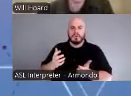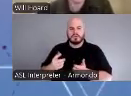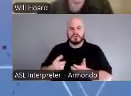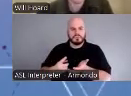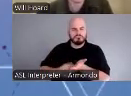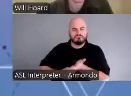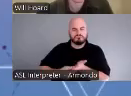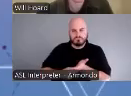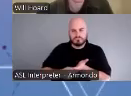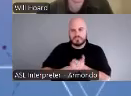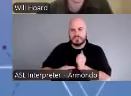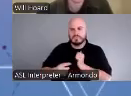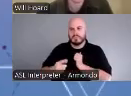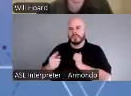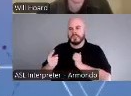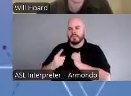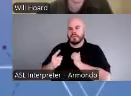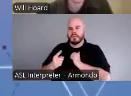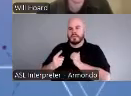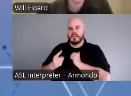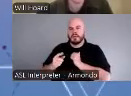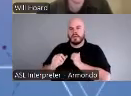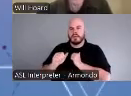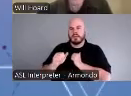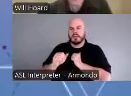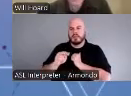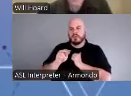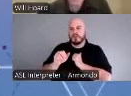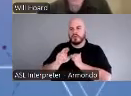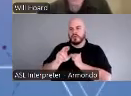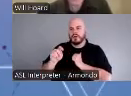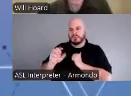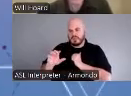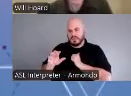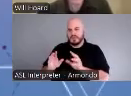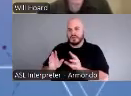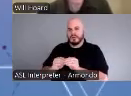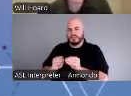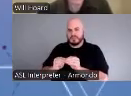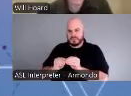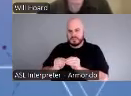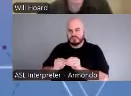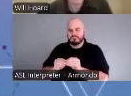She said somebody at the NARRTC conference, which is a conference that happens in the spring, talked